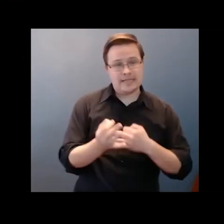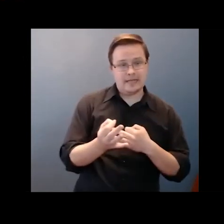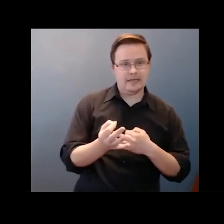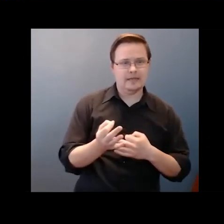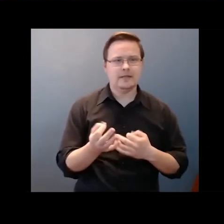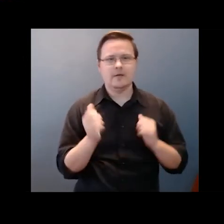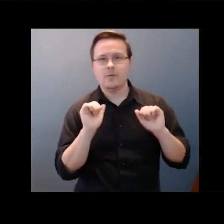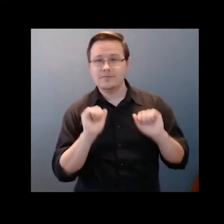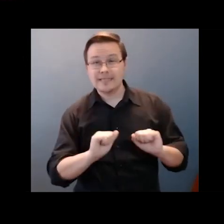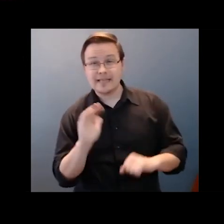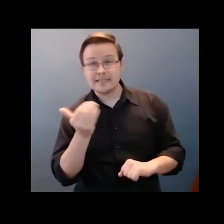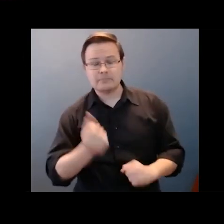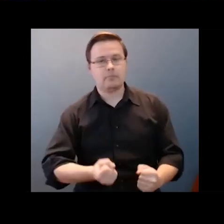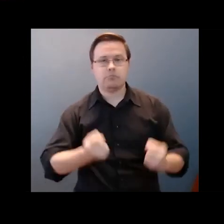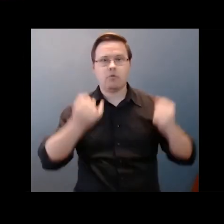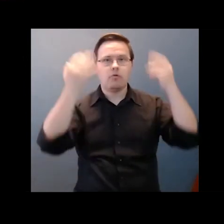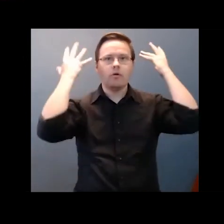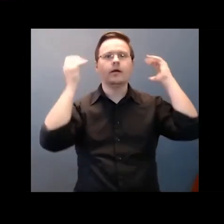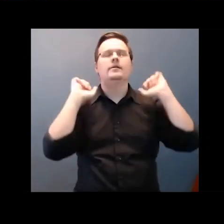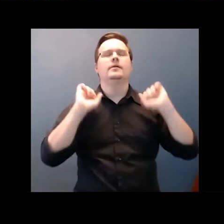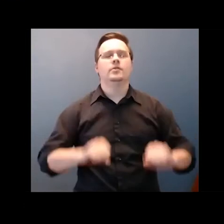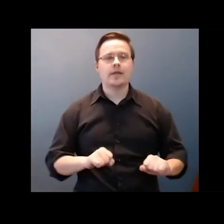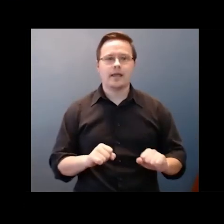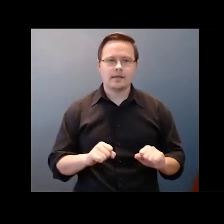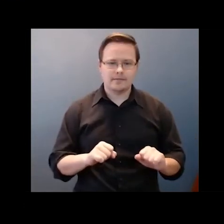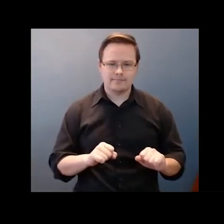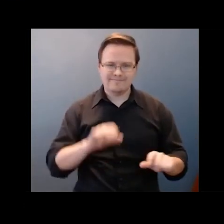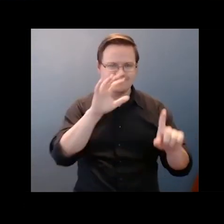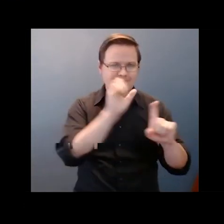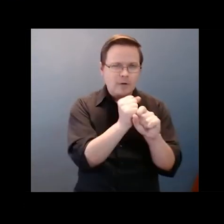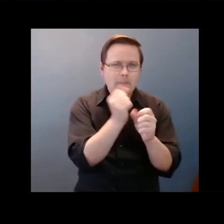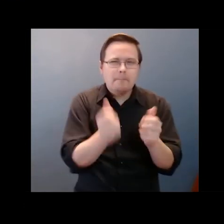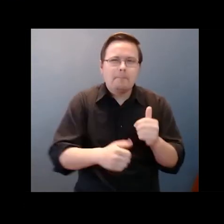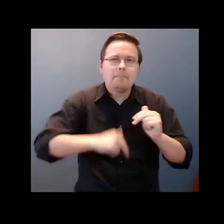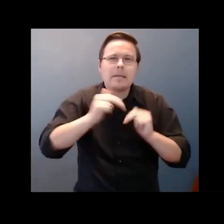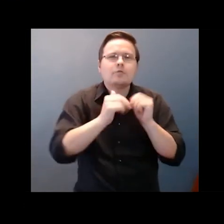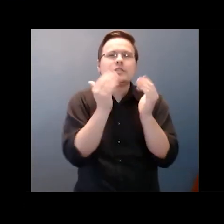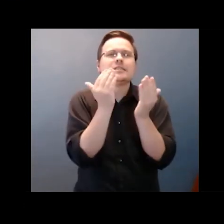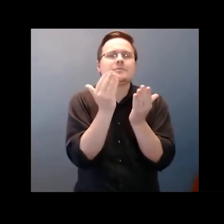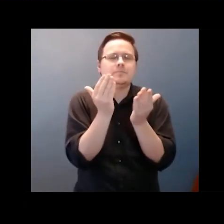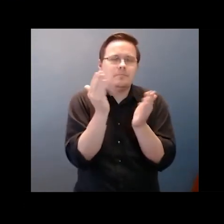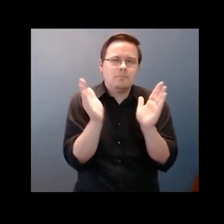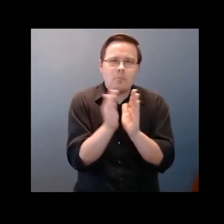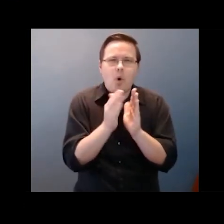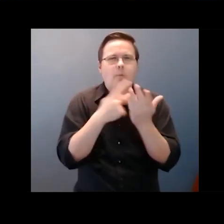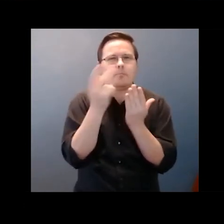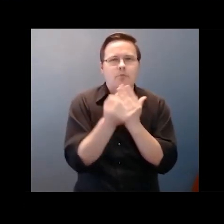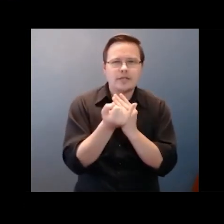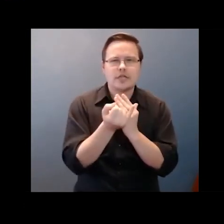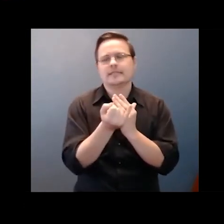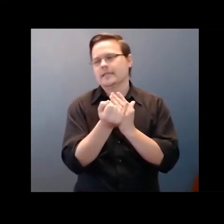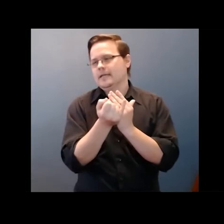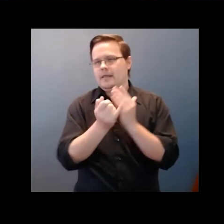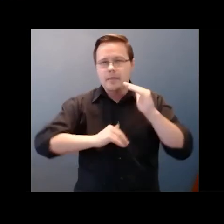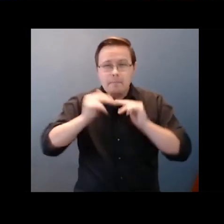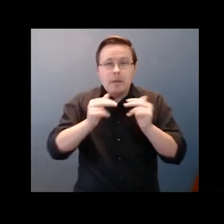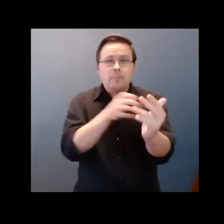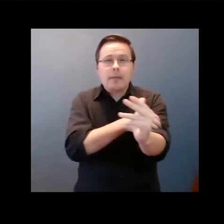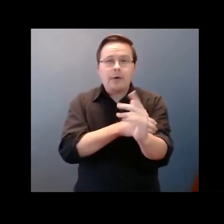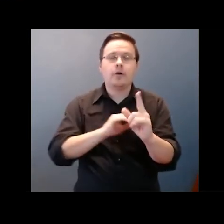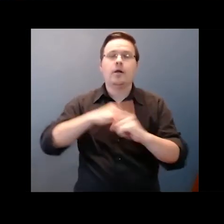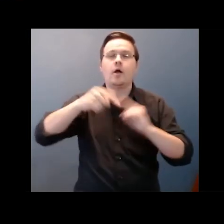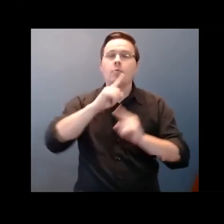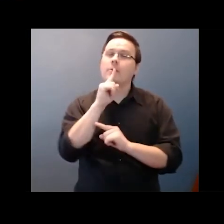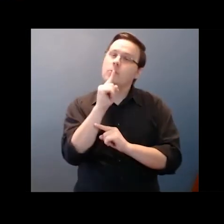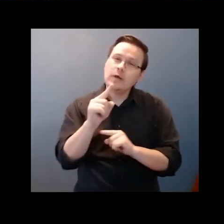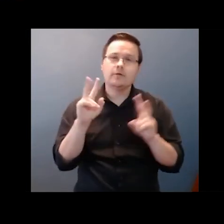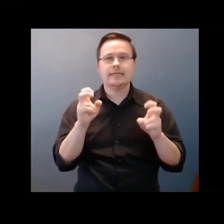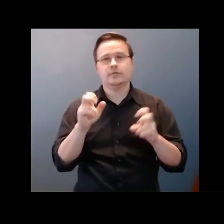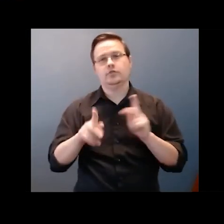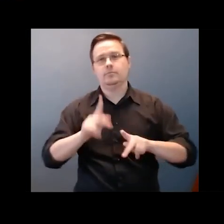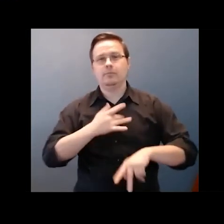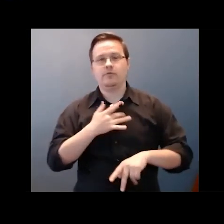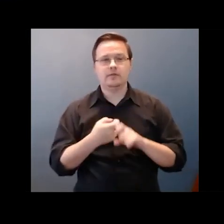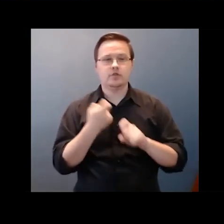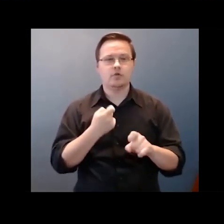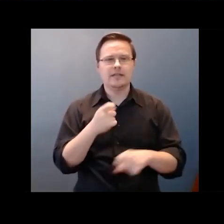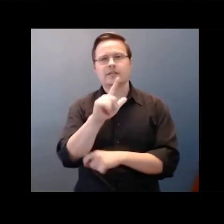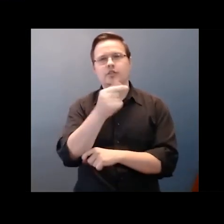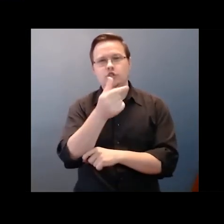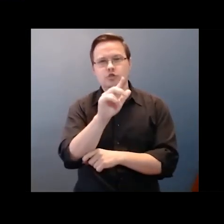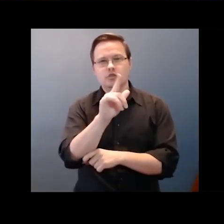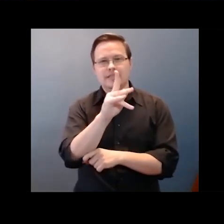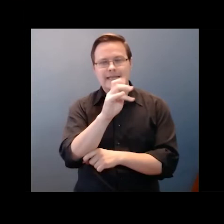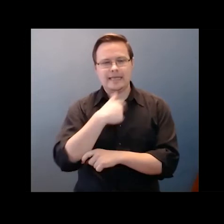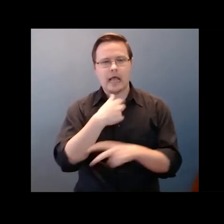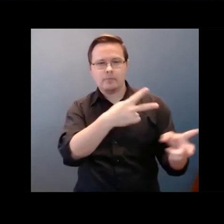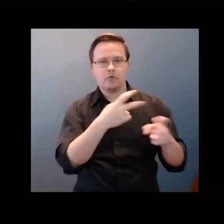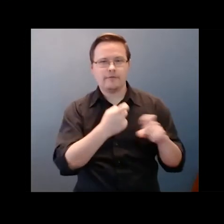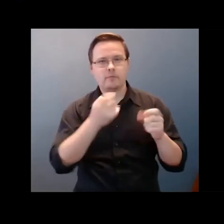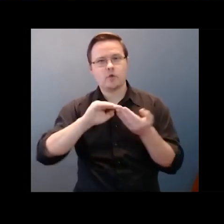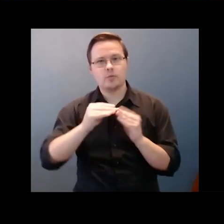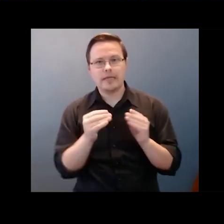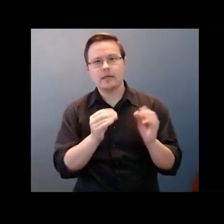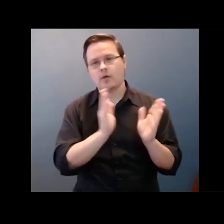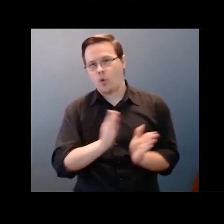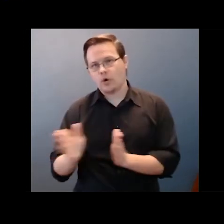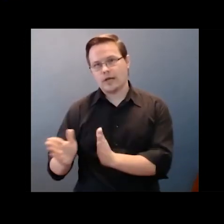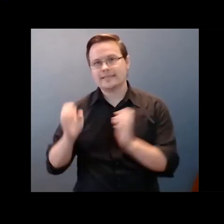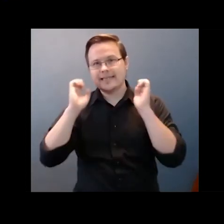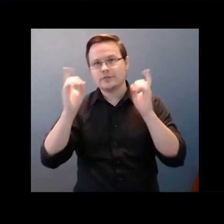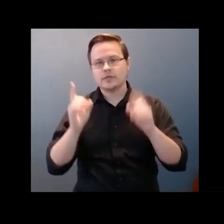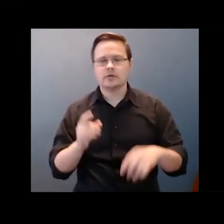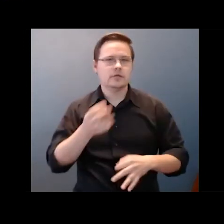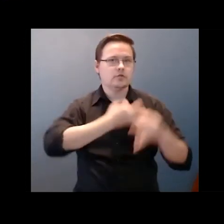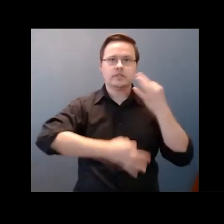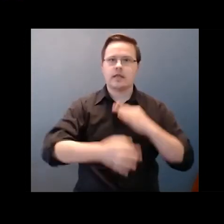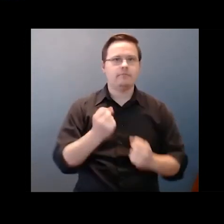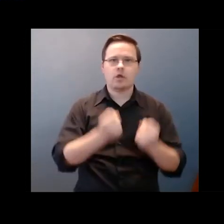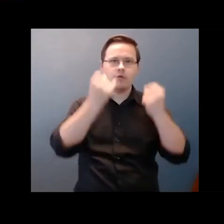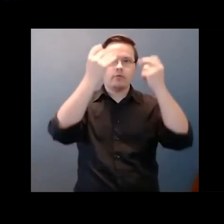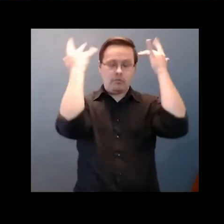Instead, what can seem overwhelming can be tackled by building small campaigns and projects that build power around real issues that people feel and here I'm drawing on George Lakey who's a community organizing educator, rather than getting overwhelmed